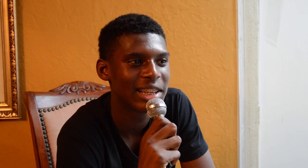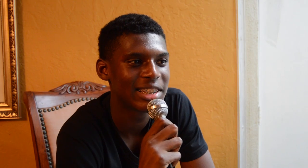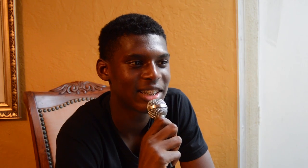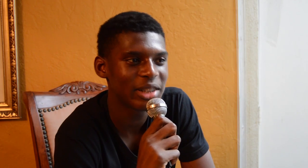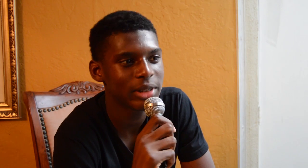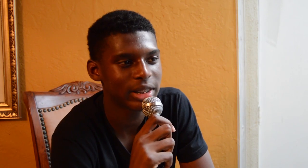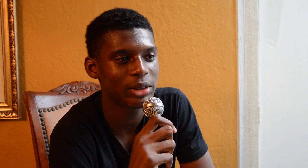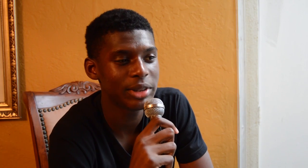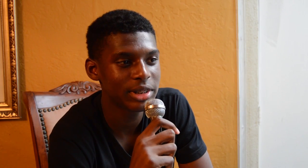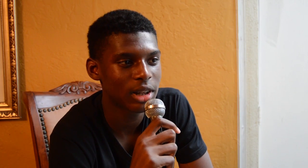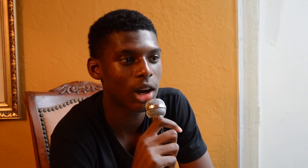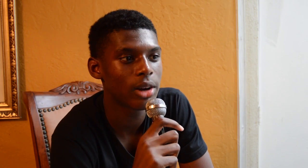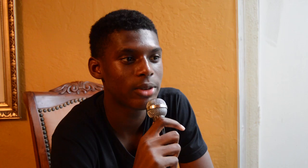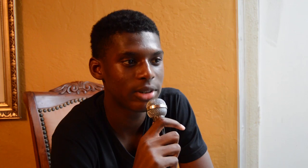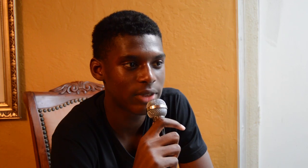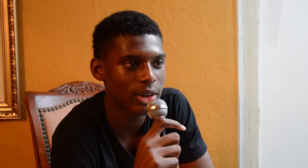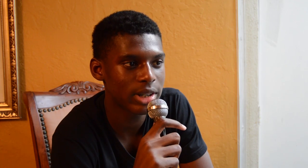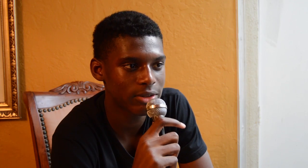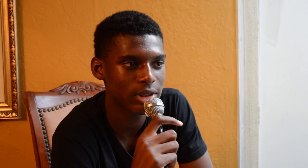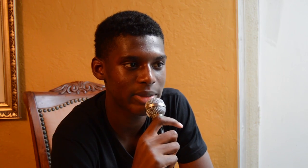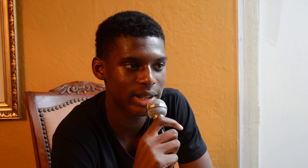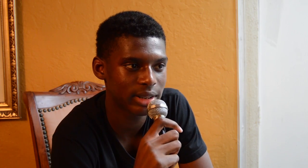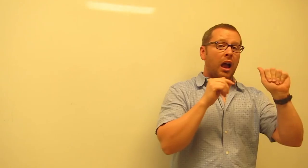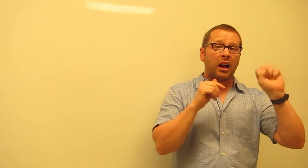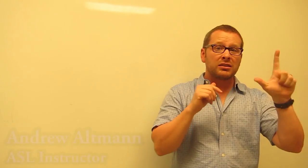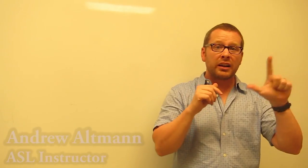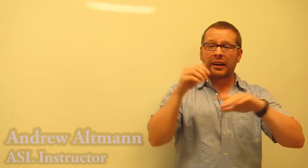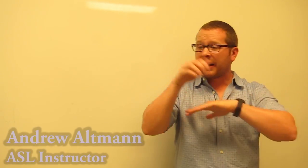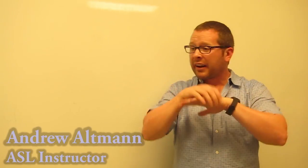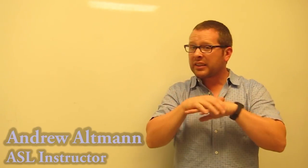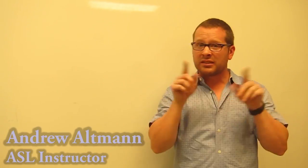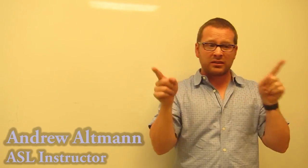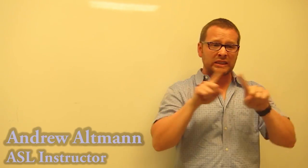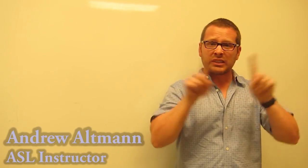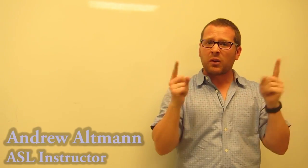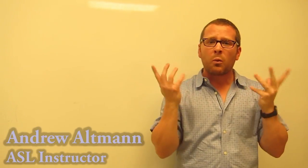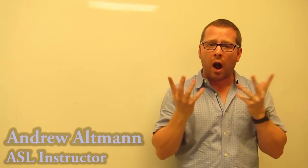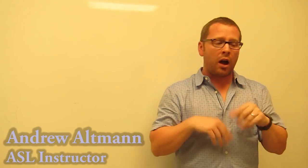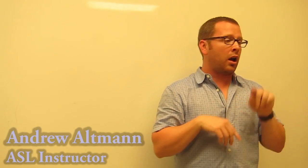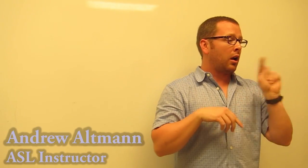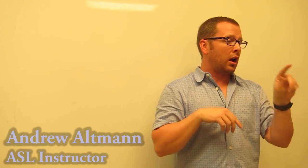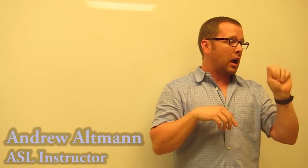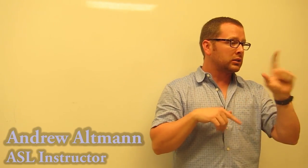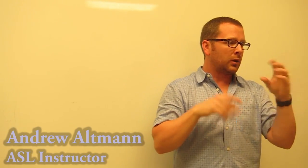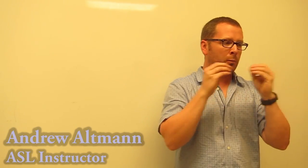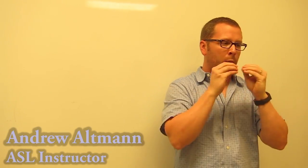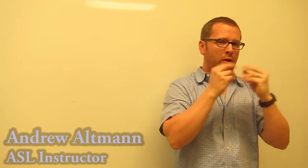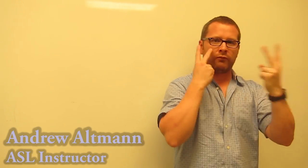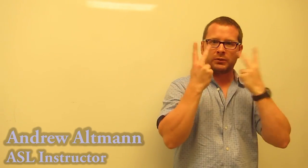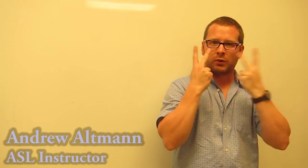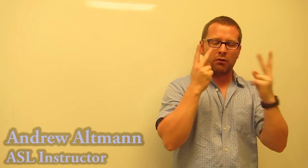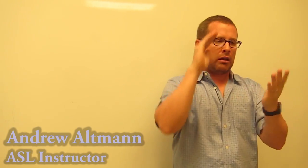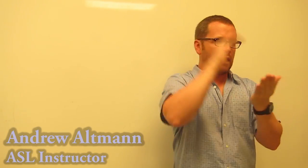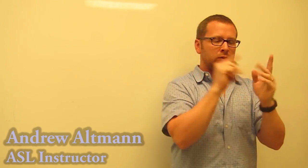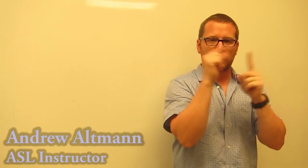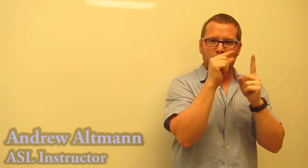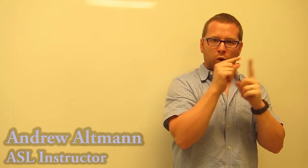Sign and written languages are very different grammatically. Why are sign and written languages so different? Signs work more visually,